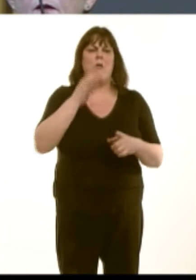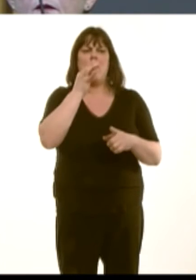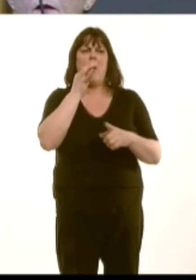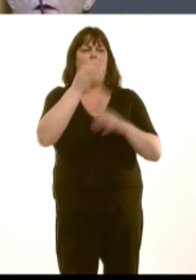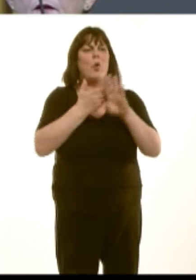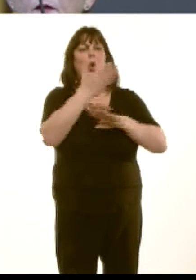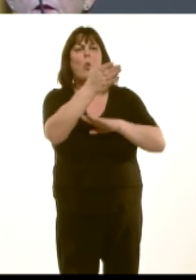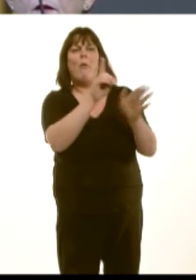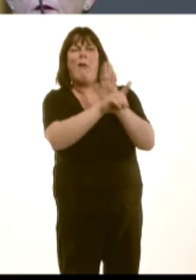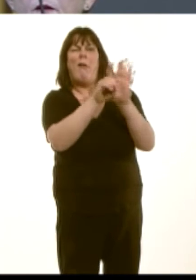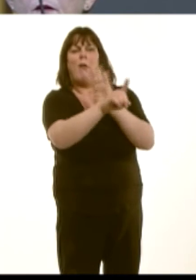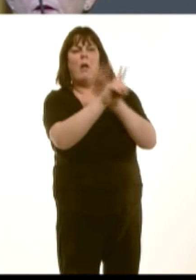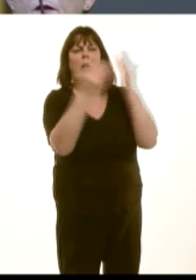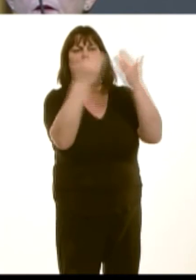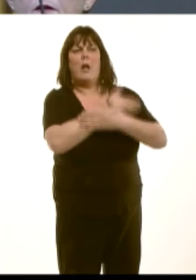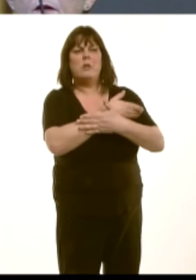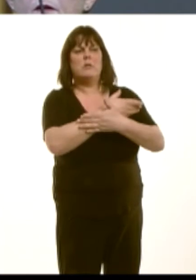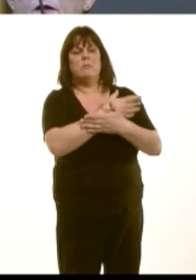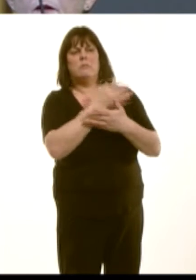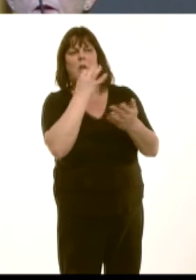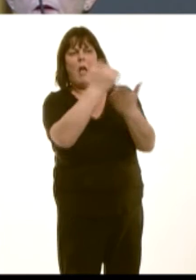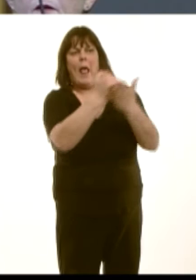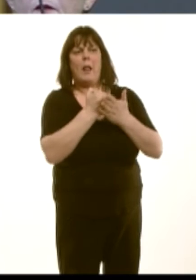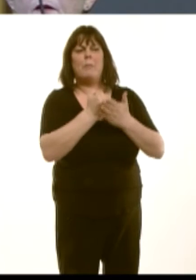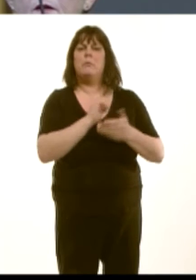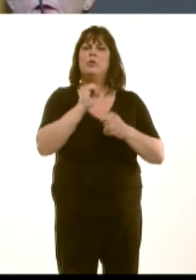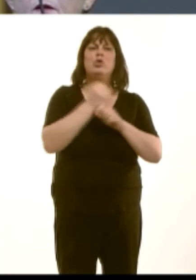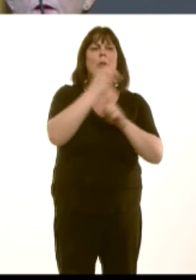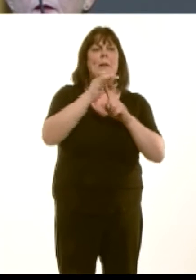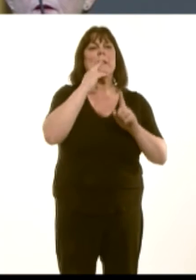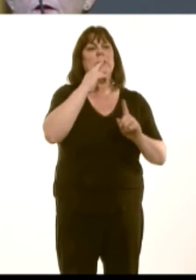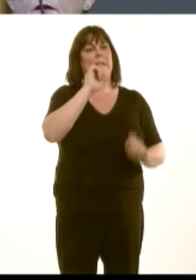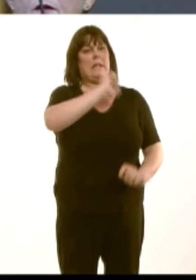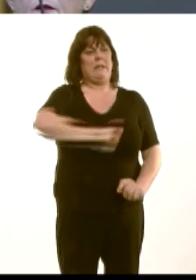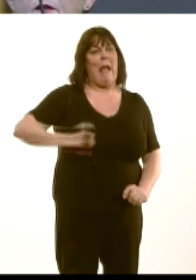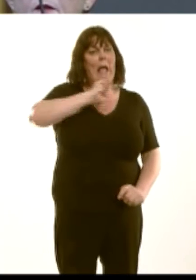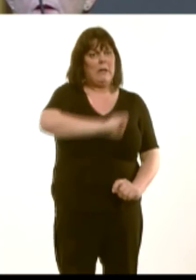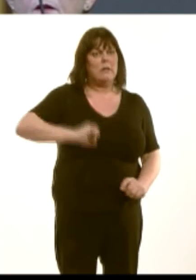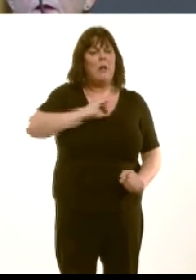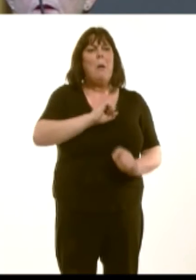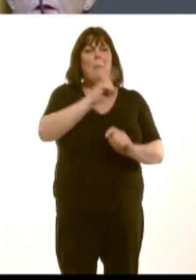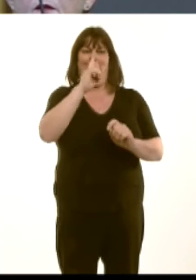Her GP told her that she needed an ultrasound scan, but that there could be up to a 10-month